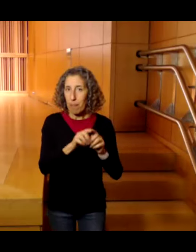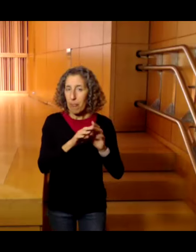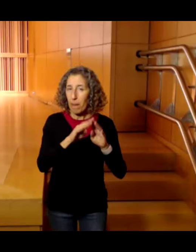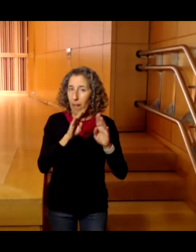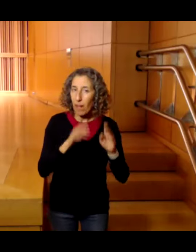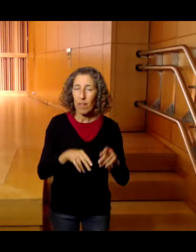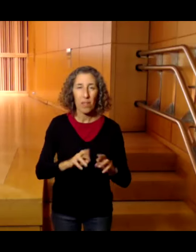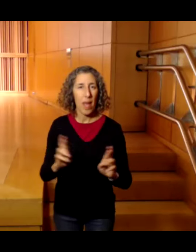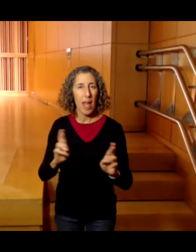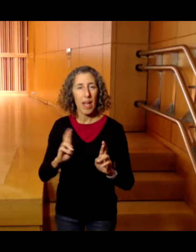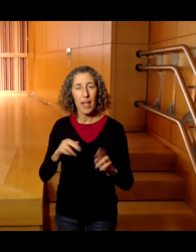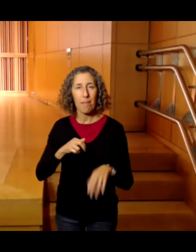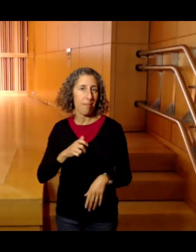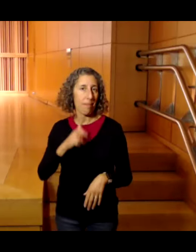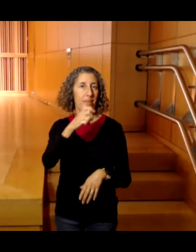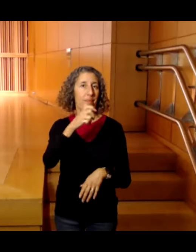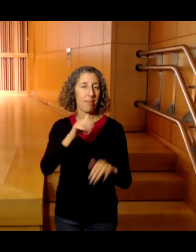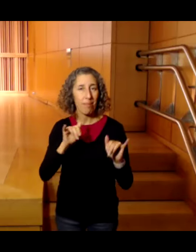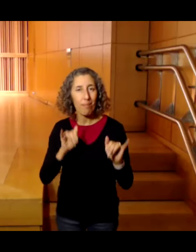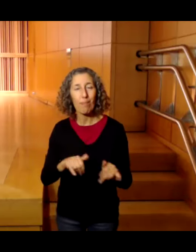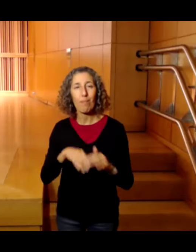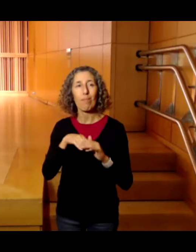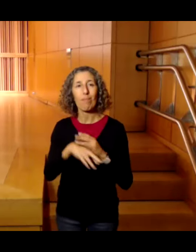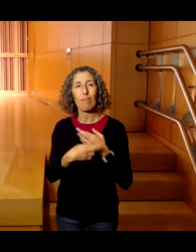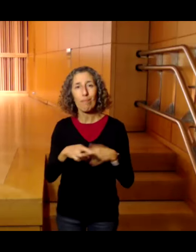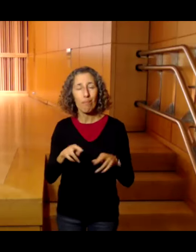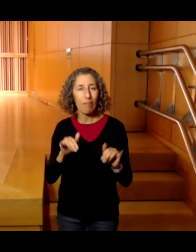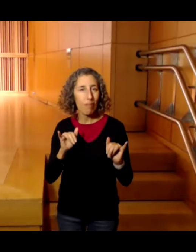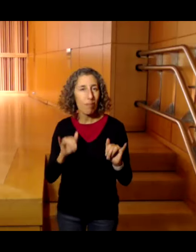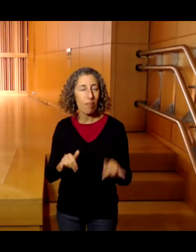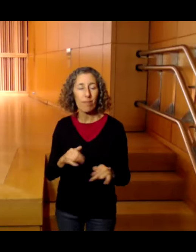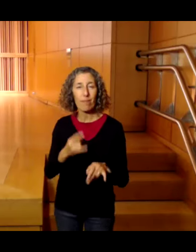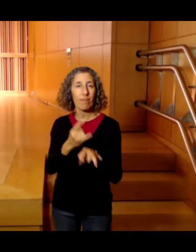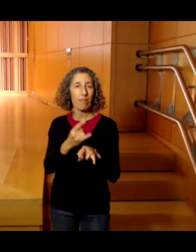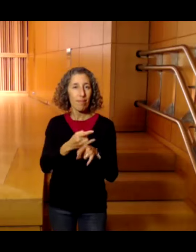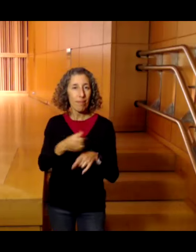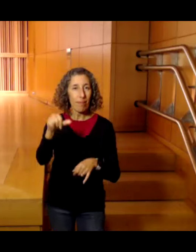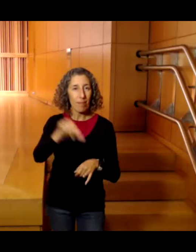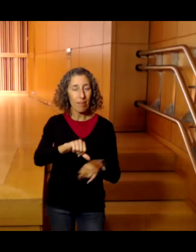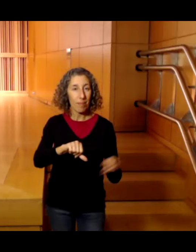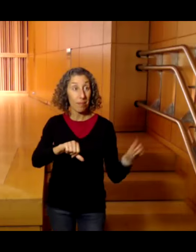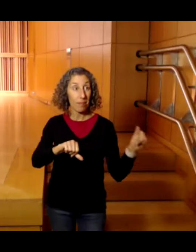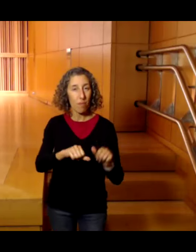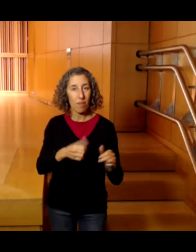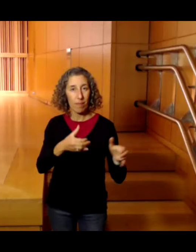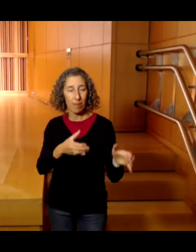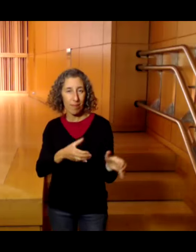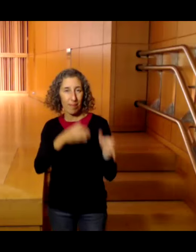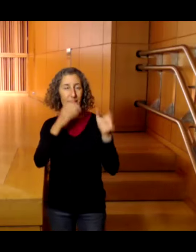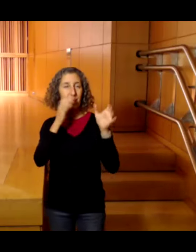And entered the same room. Billy Poured James a brandy, and then the two took their seats as James picked up a magazine.